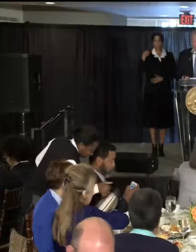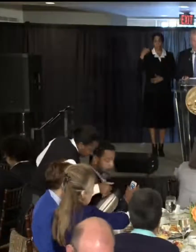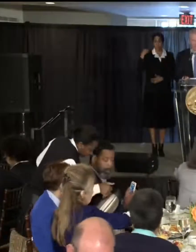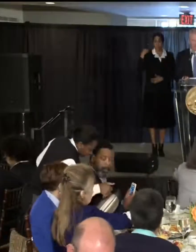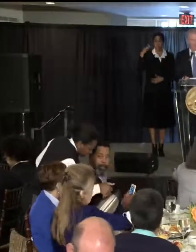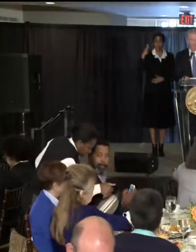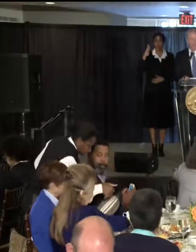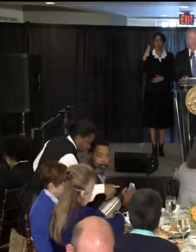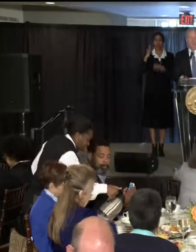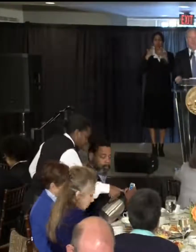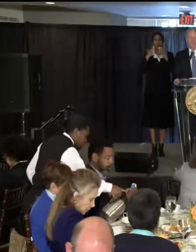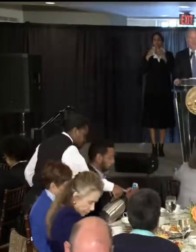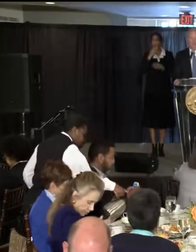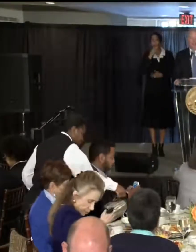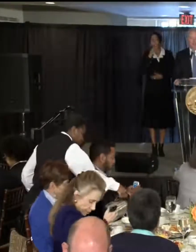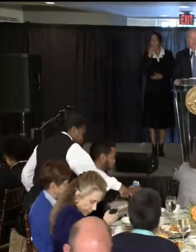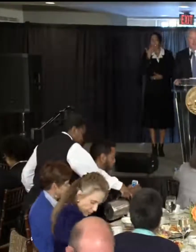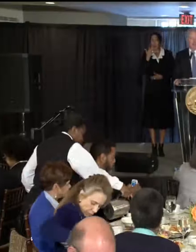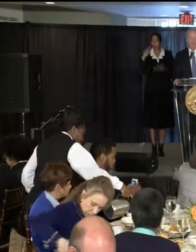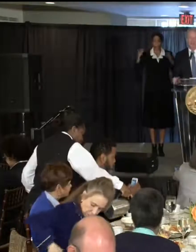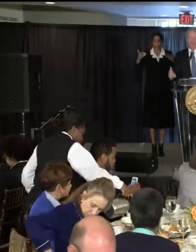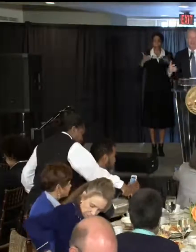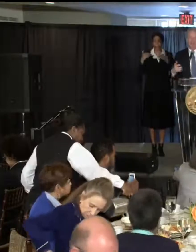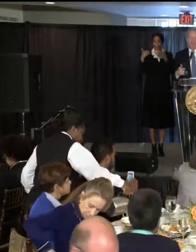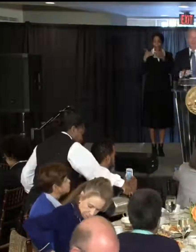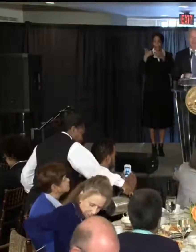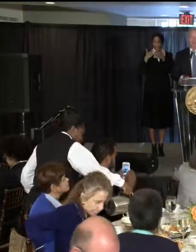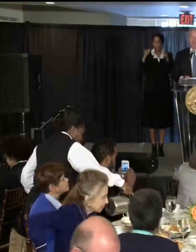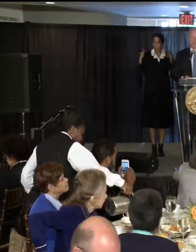YOU FOR THAT WARM INTRODUCTION, THAT NEIGHBORLY INTRODUCTION.